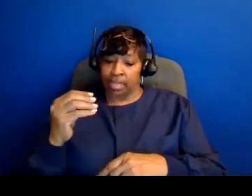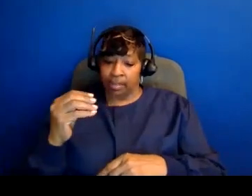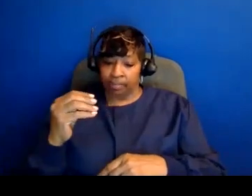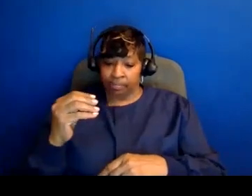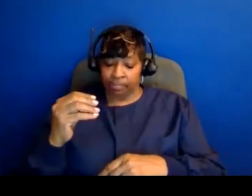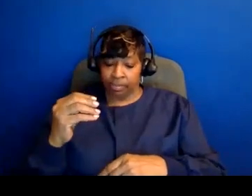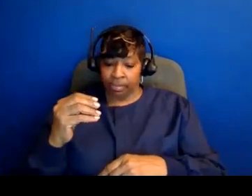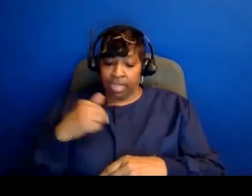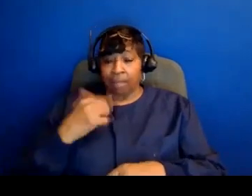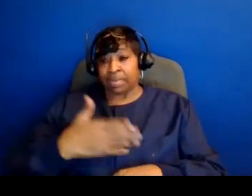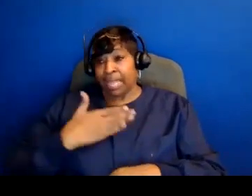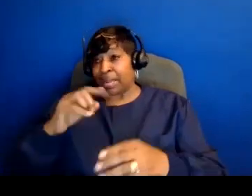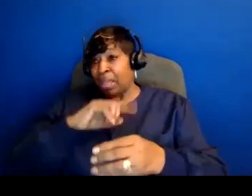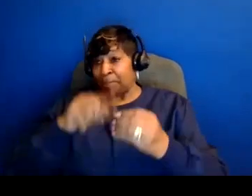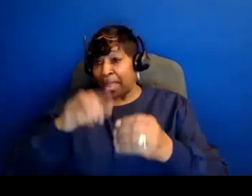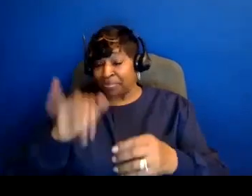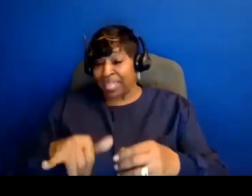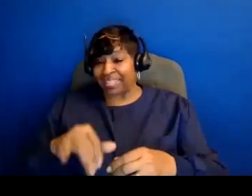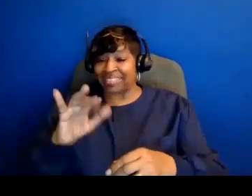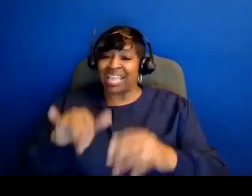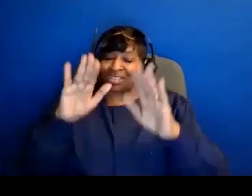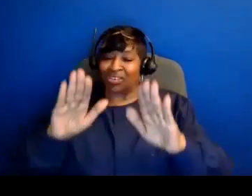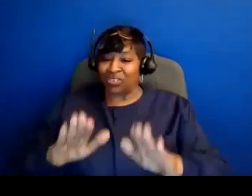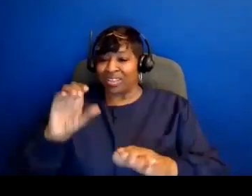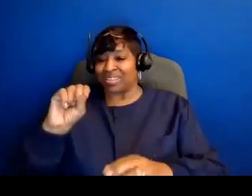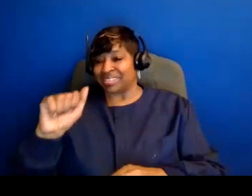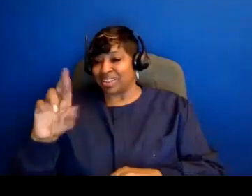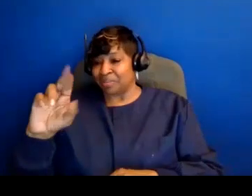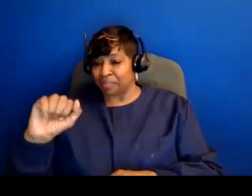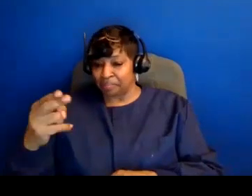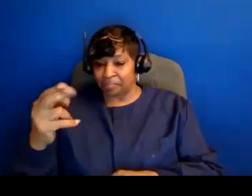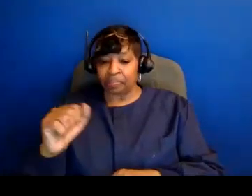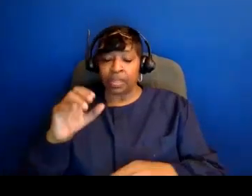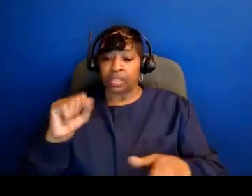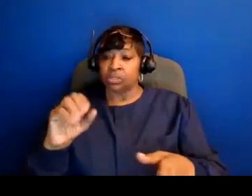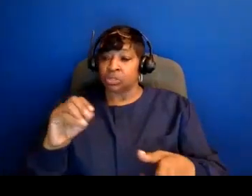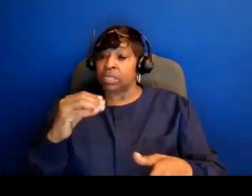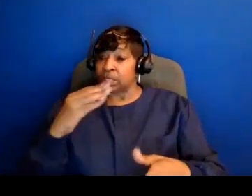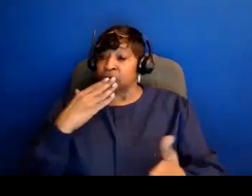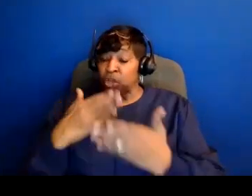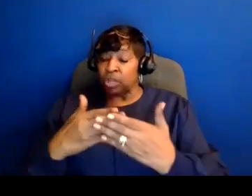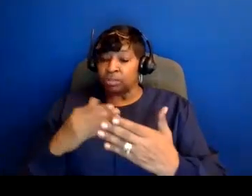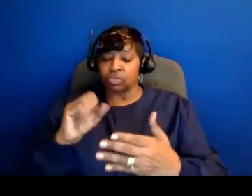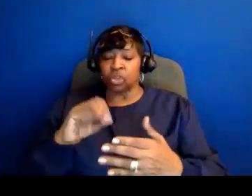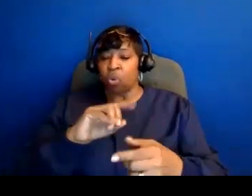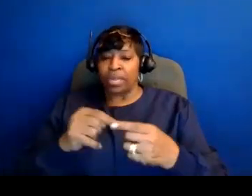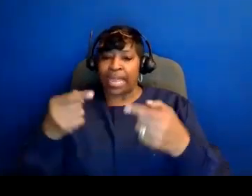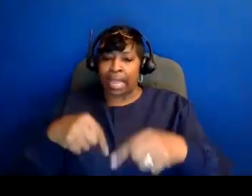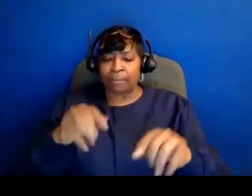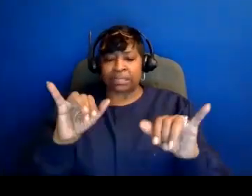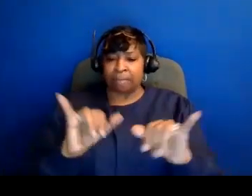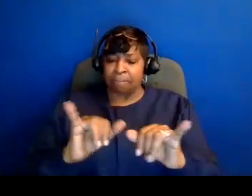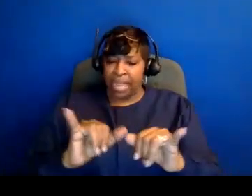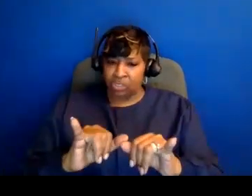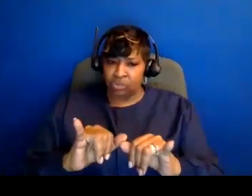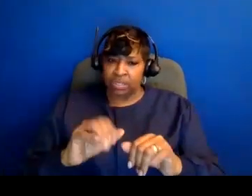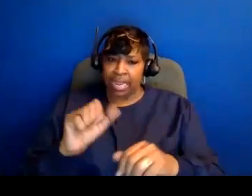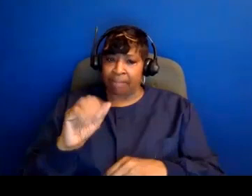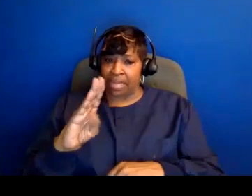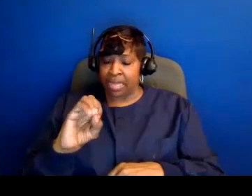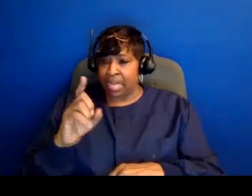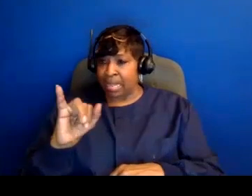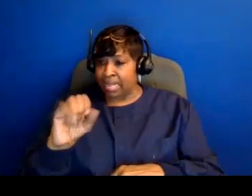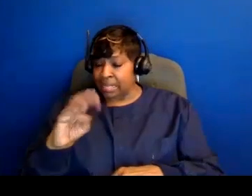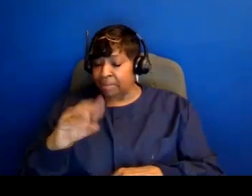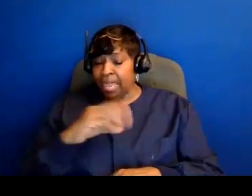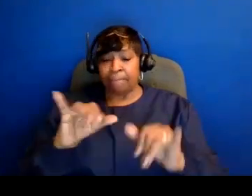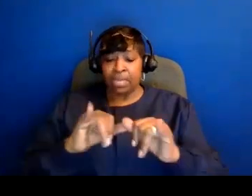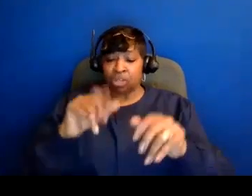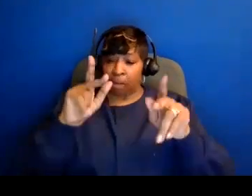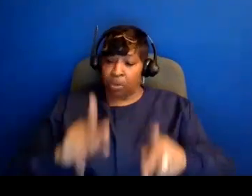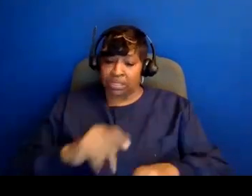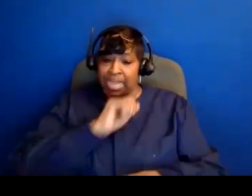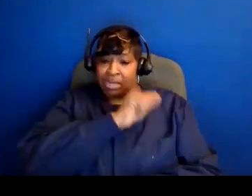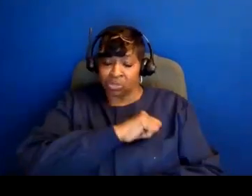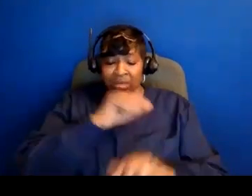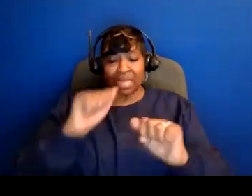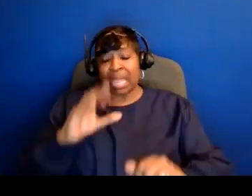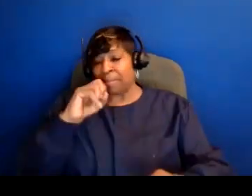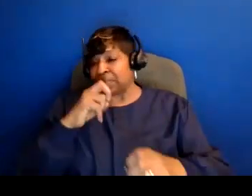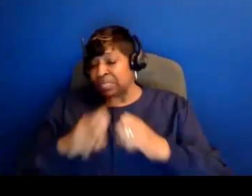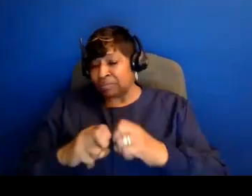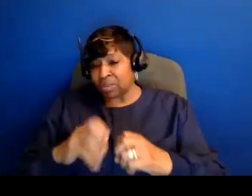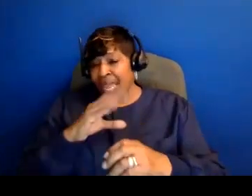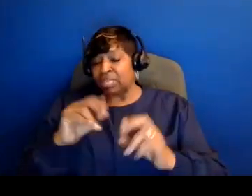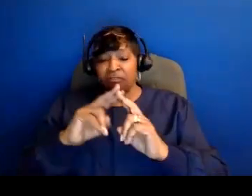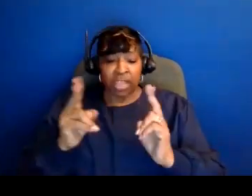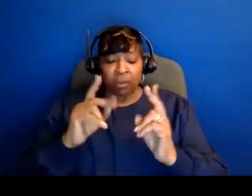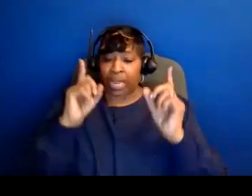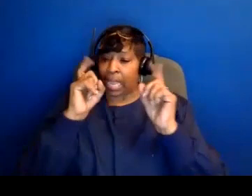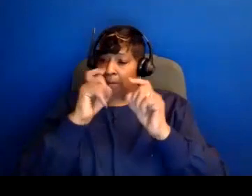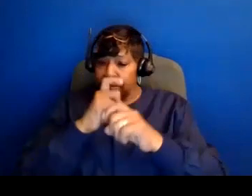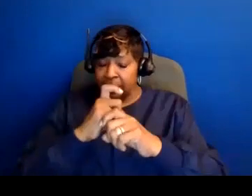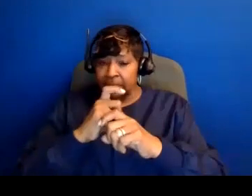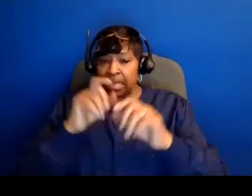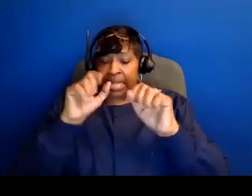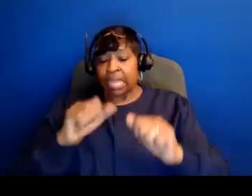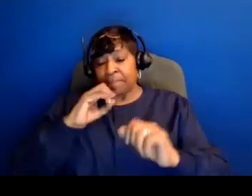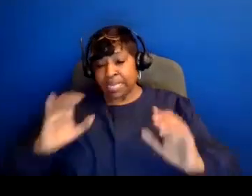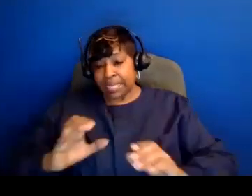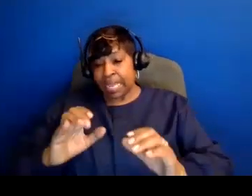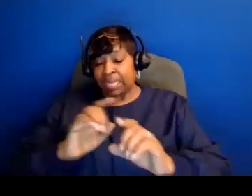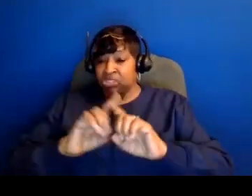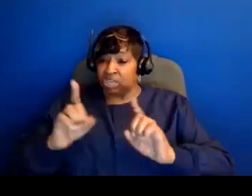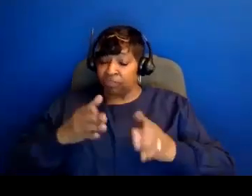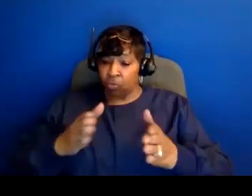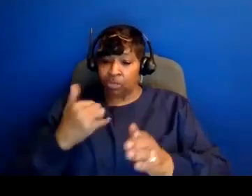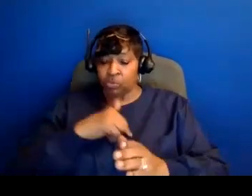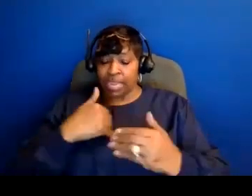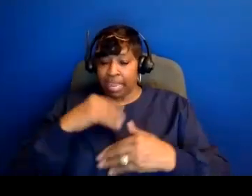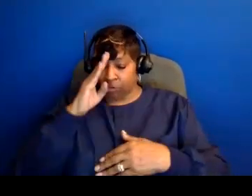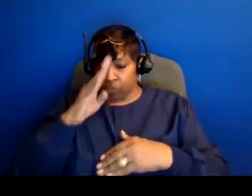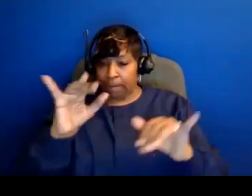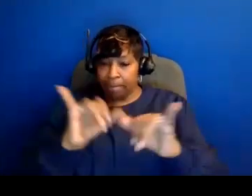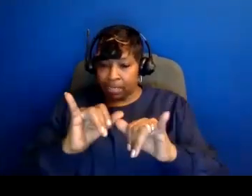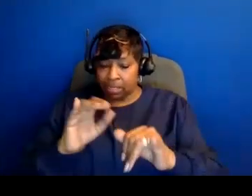lauravanpuymbrouck: a. And I've spent a lot of time reflecting on it right and working really hard on it. So that was considering that for people who were transgendered, II was mildly favorable to people who were transgender versus cisgender, so I'm glad of that.